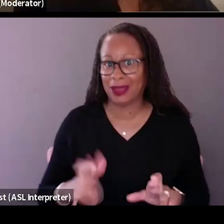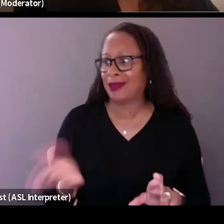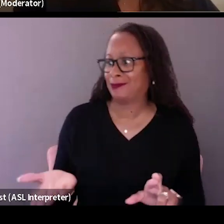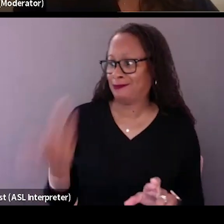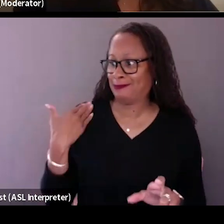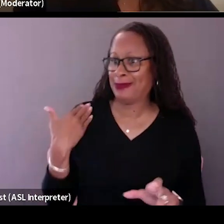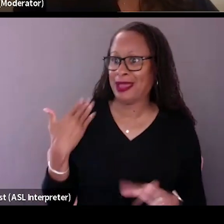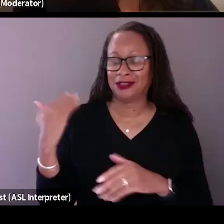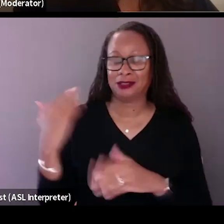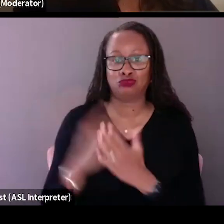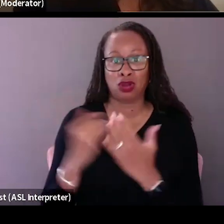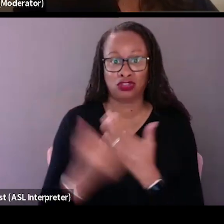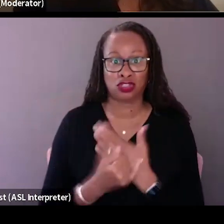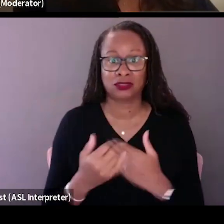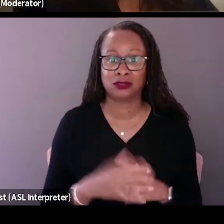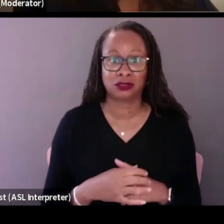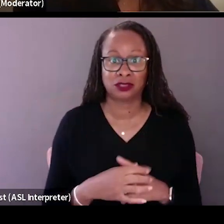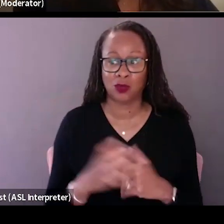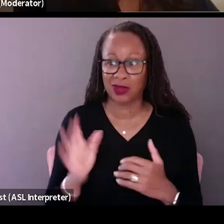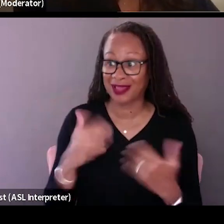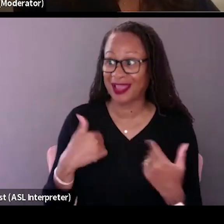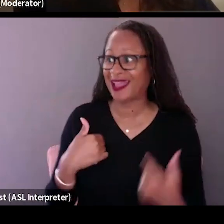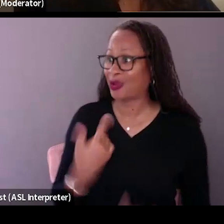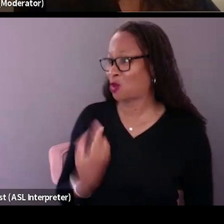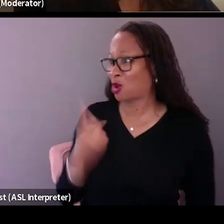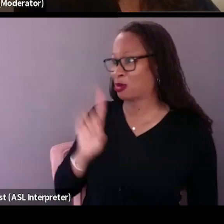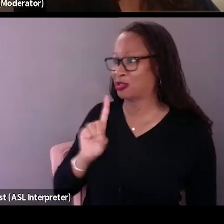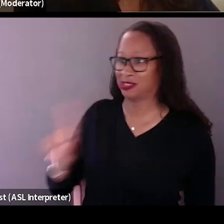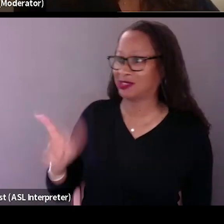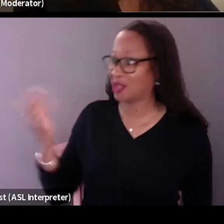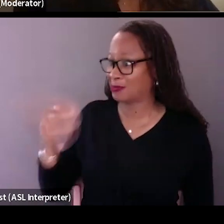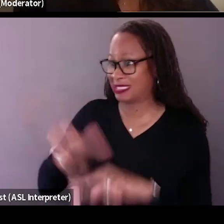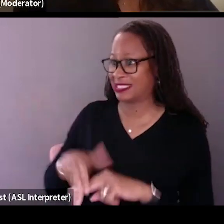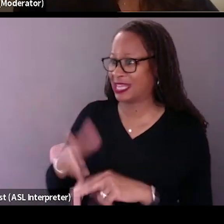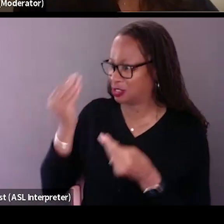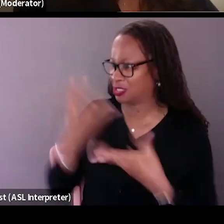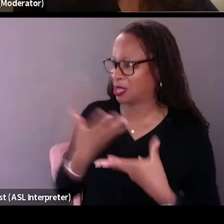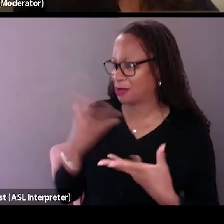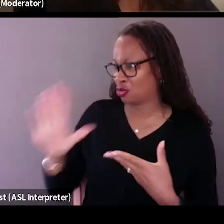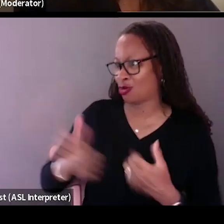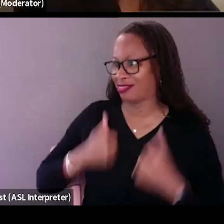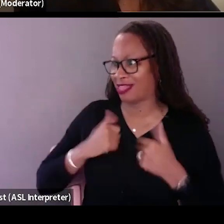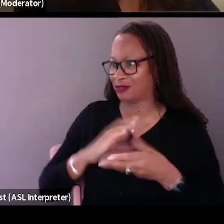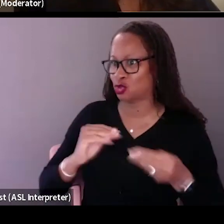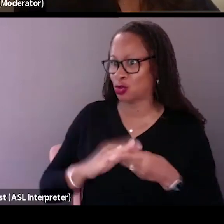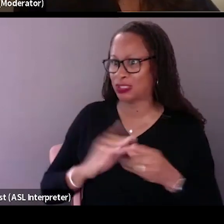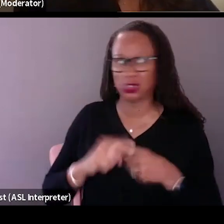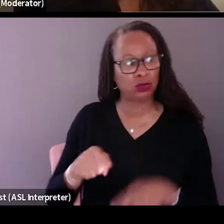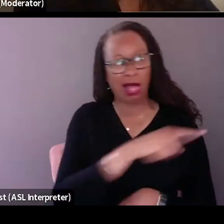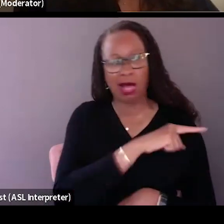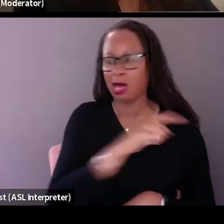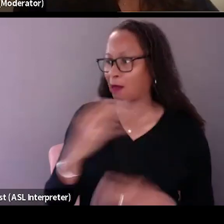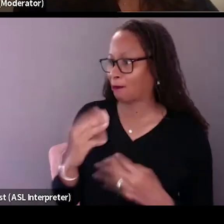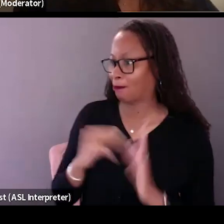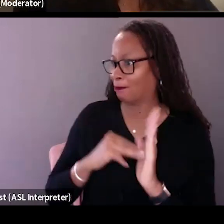come sit down and tell us your life story to millions and millions of people. It's really a precarious situation.